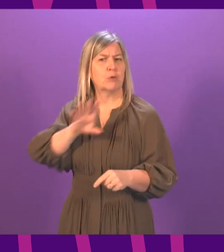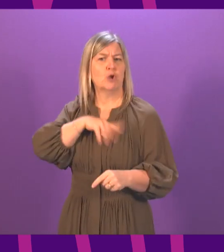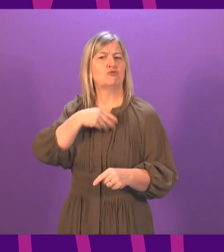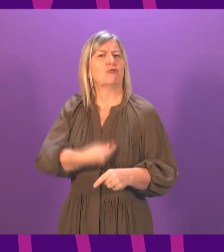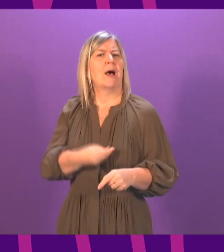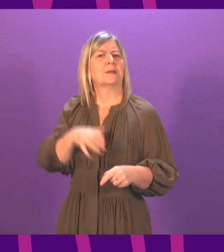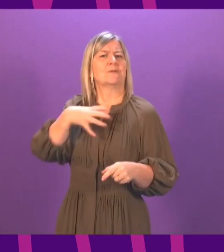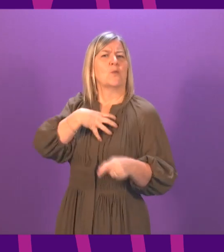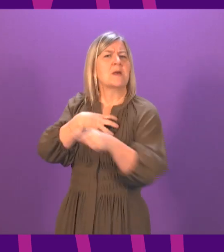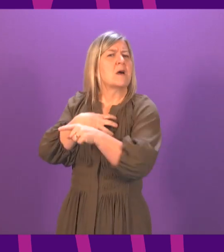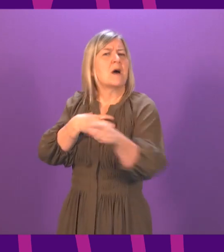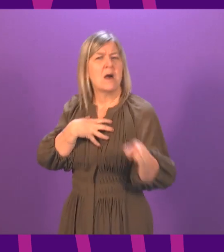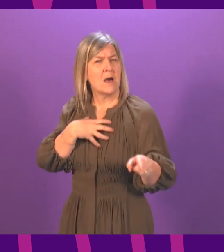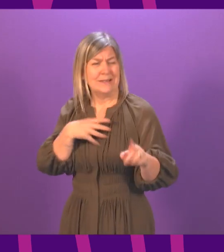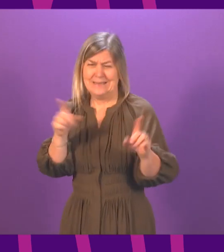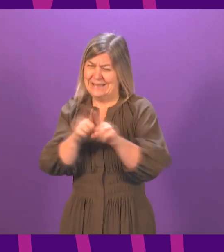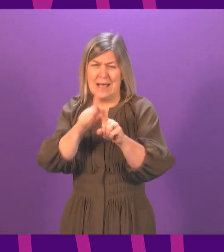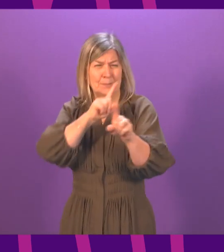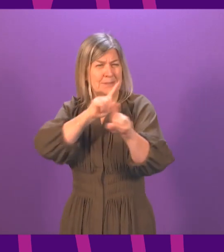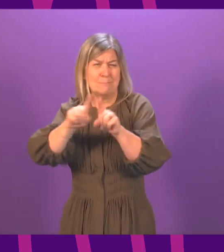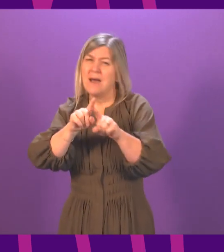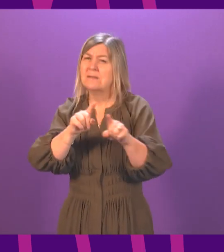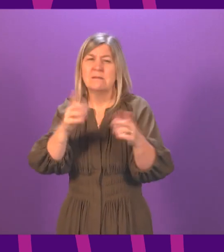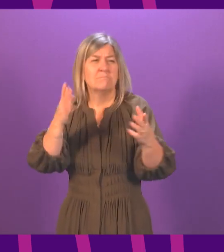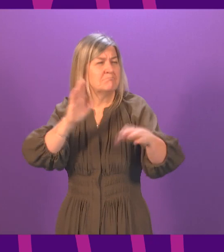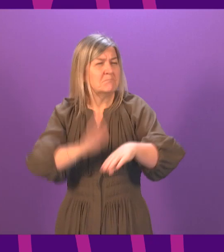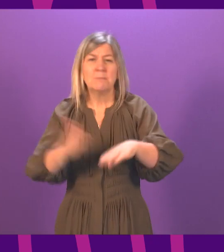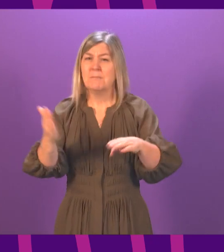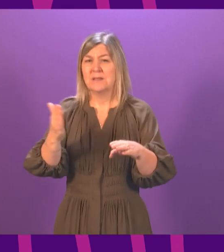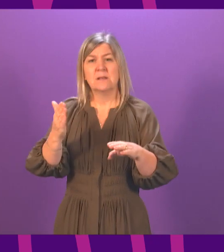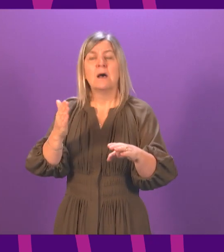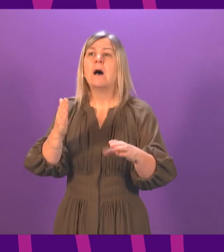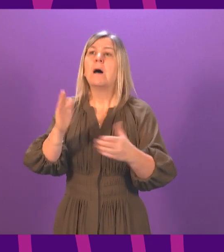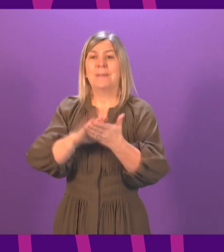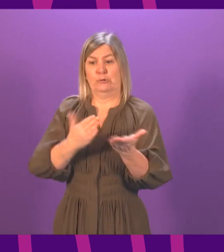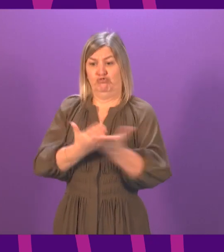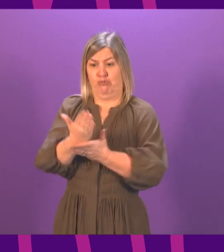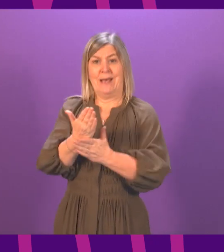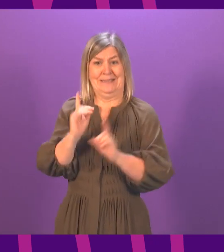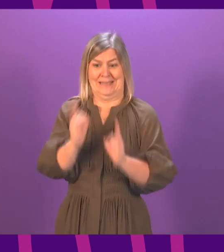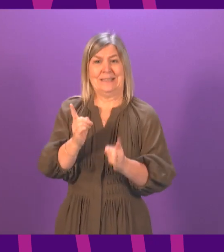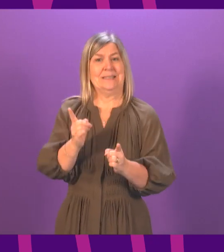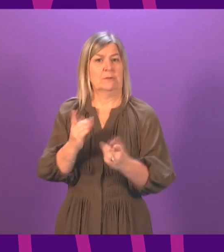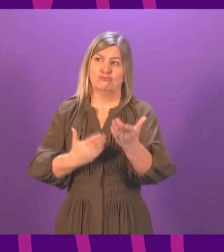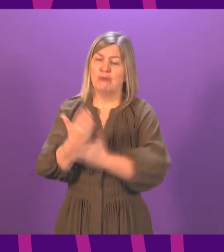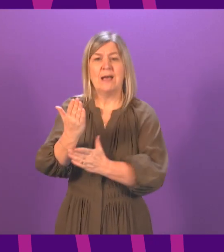and homophobia. Trans people have the same rights as any of us to feel safe, secure and valued for